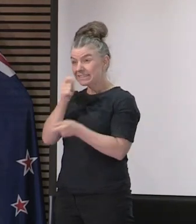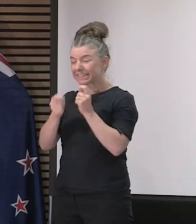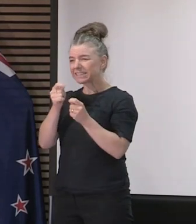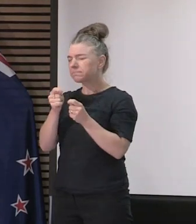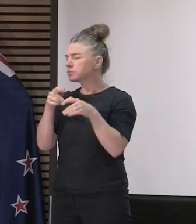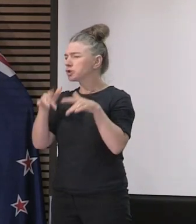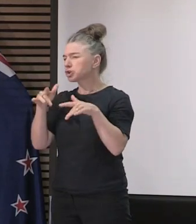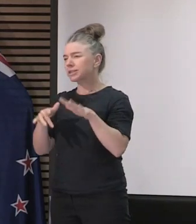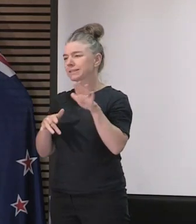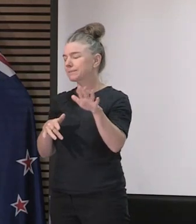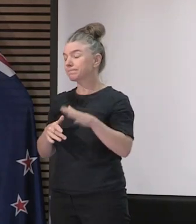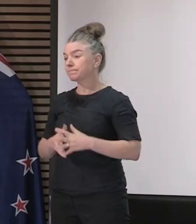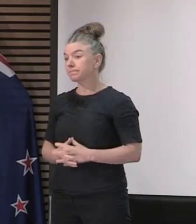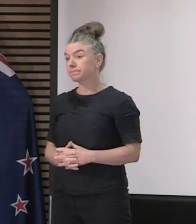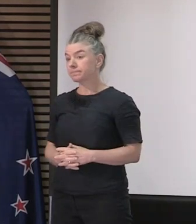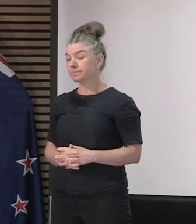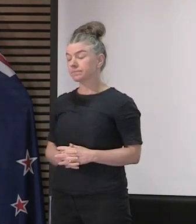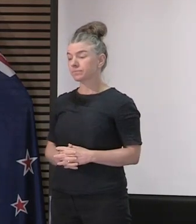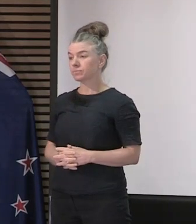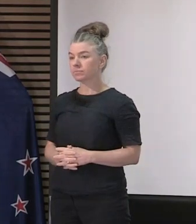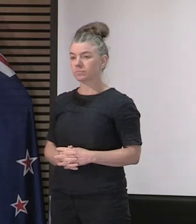across the country and continue to work hard to make